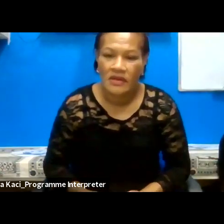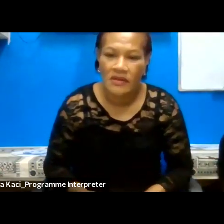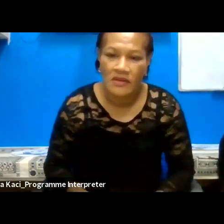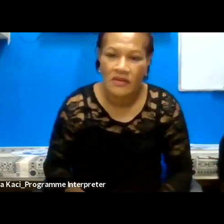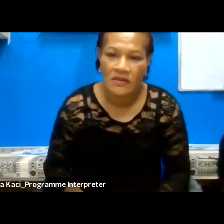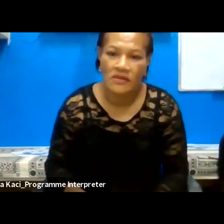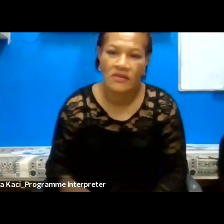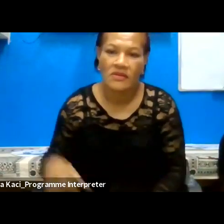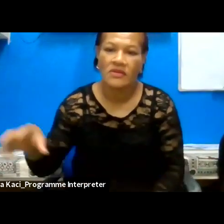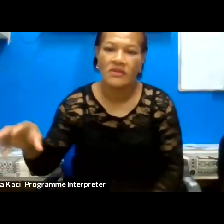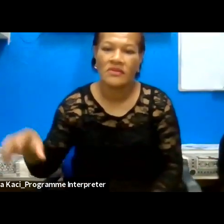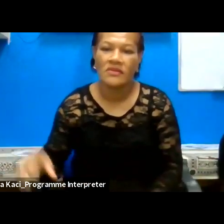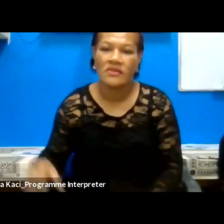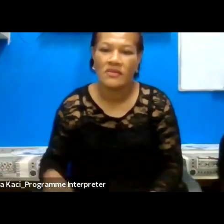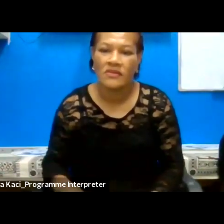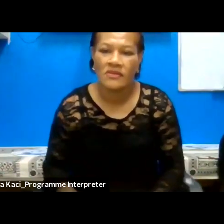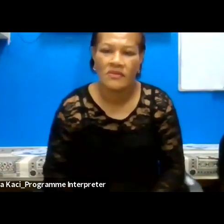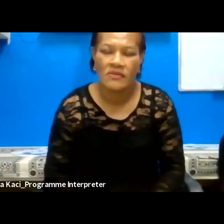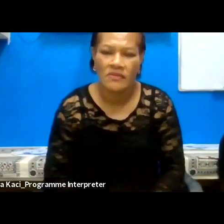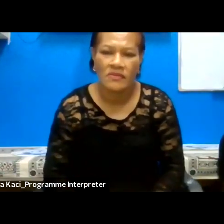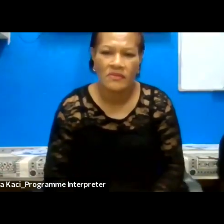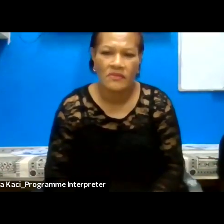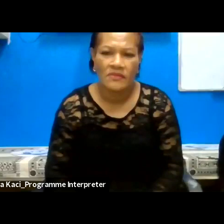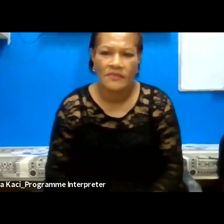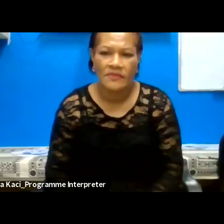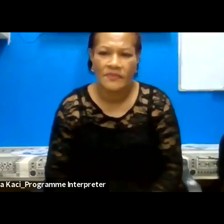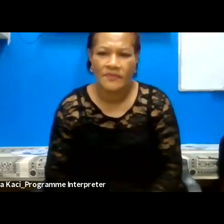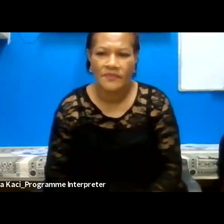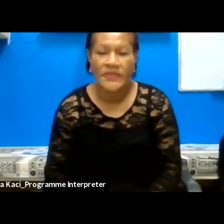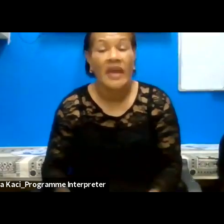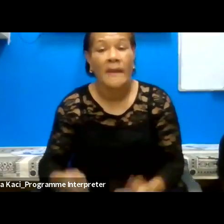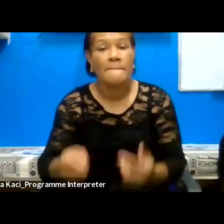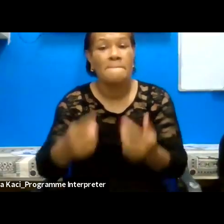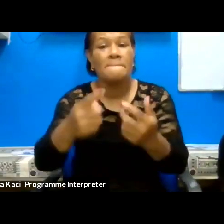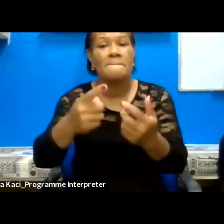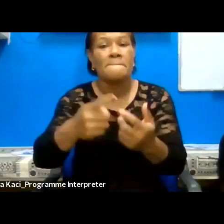once again, it's just smile.